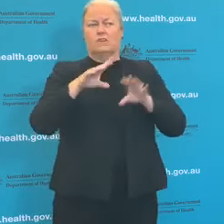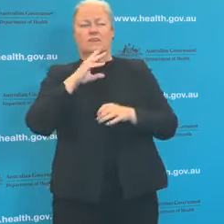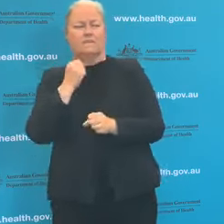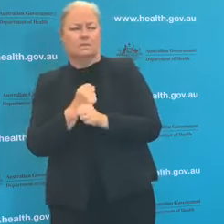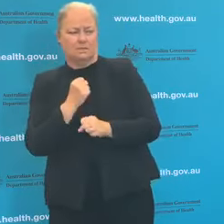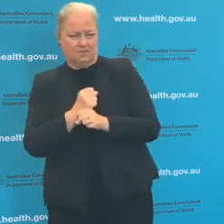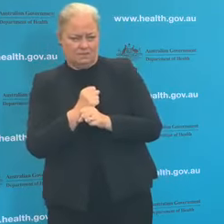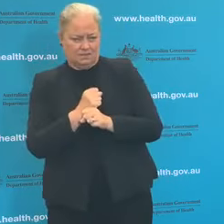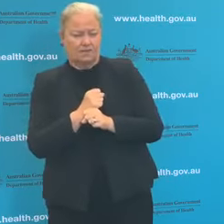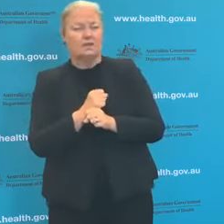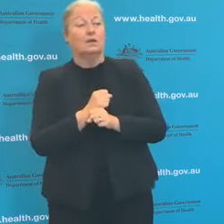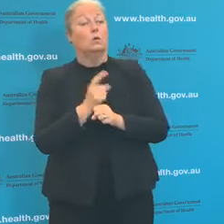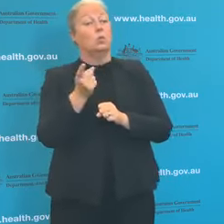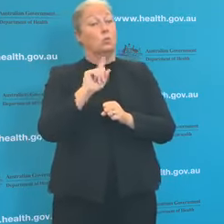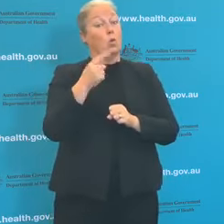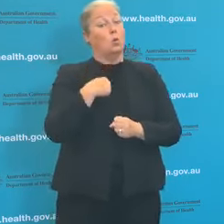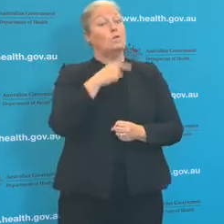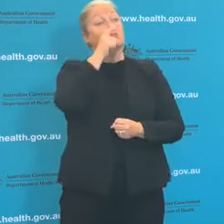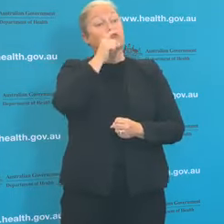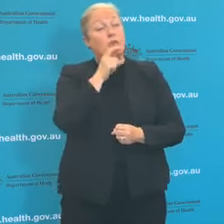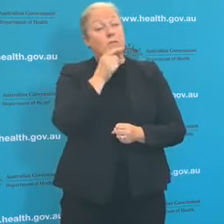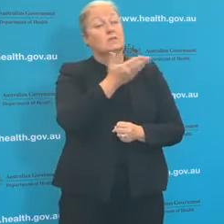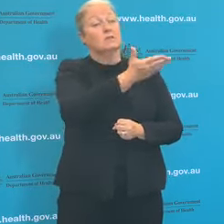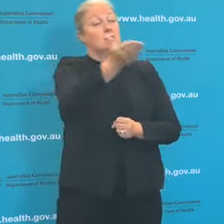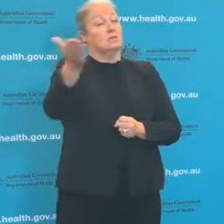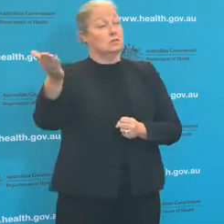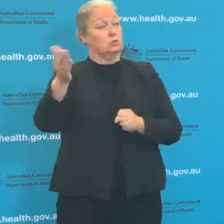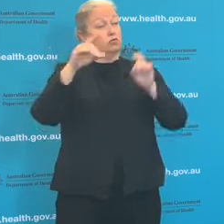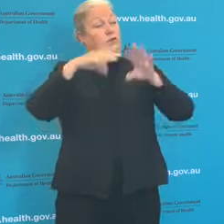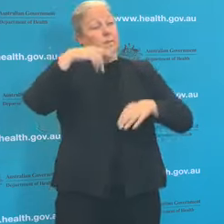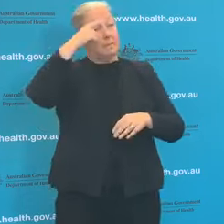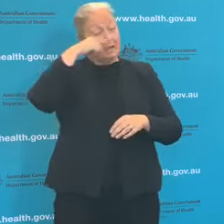community is that only those people would have access to the data and only